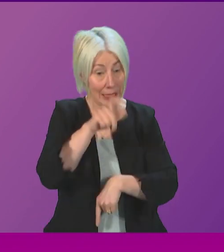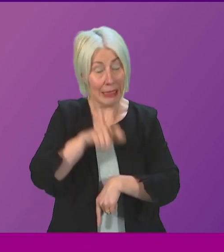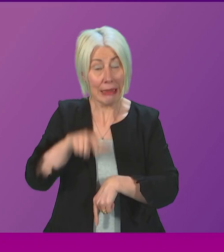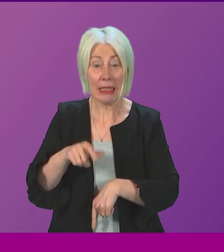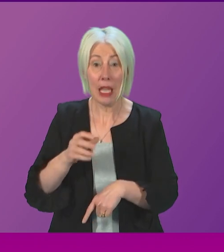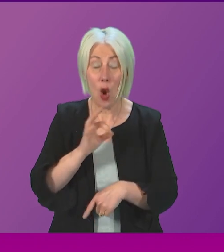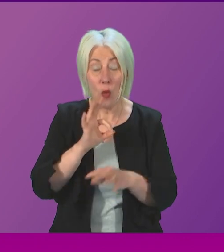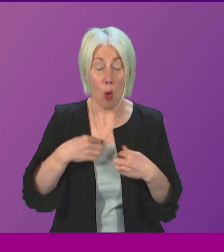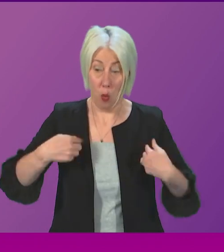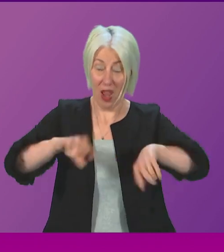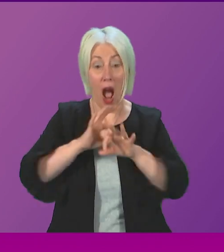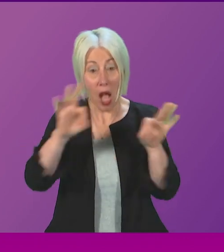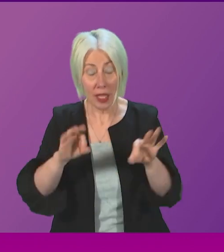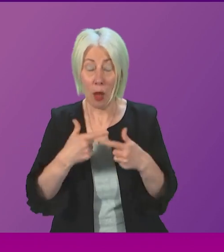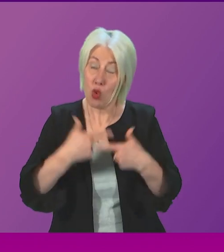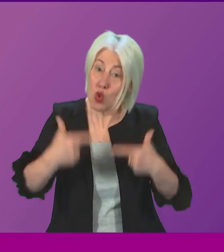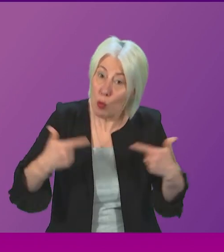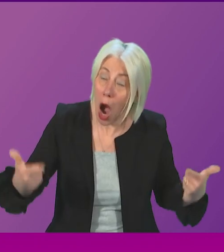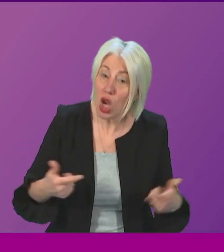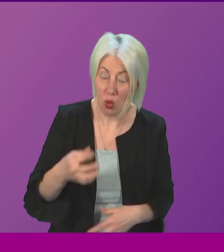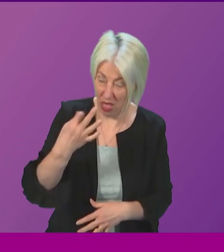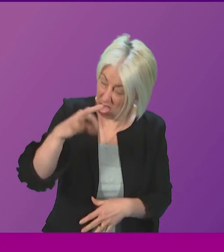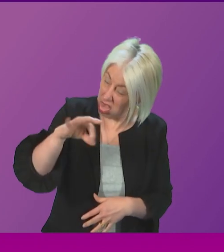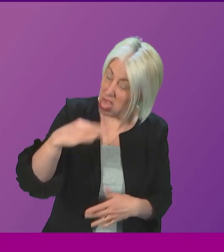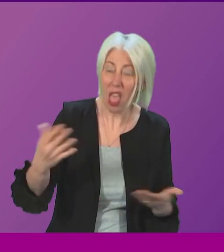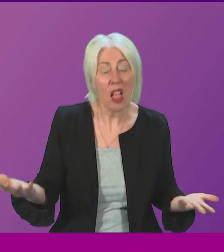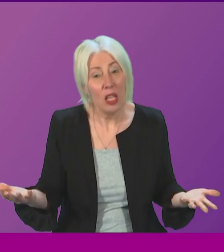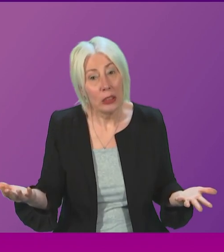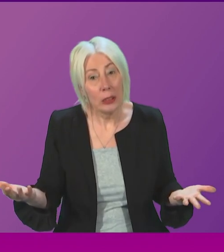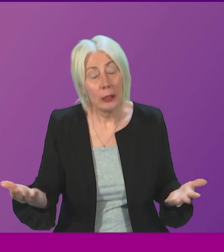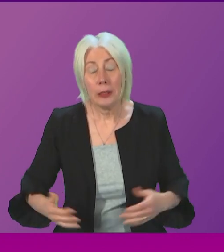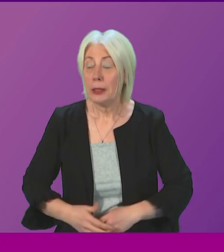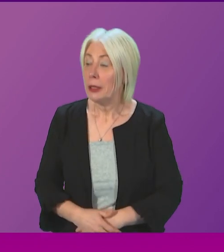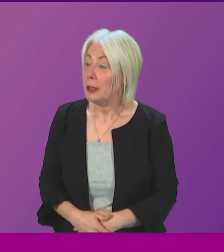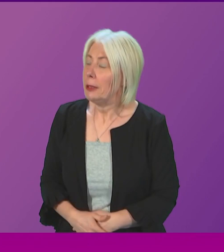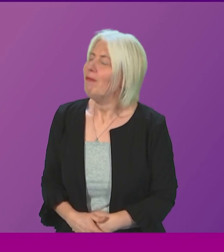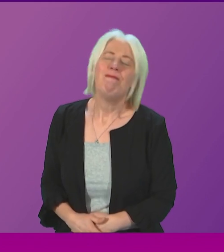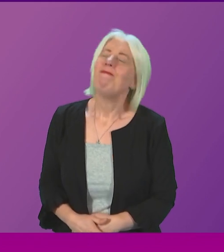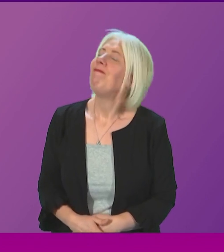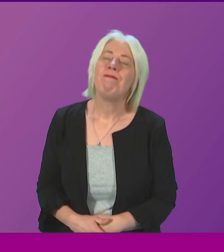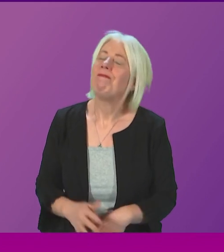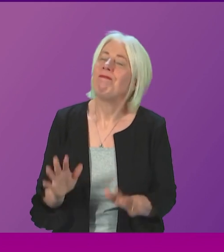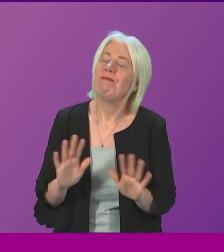much with too little? I do not agree with that characterisation.